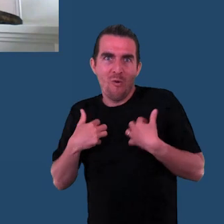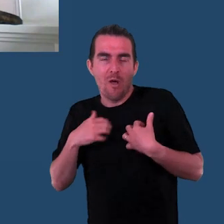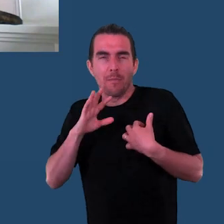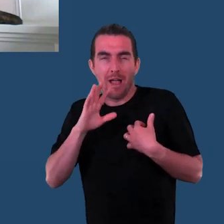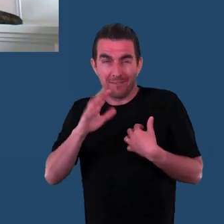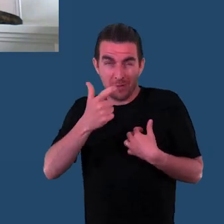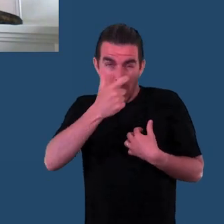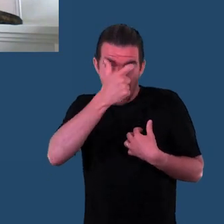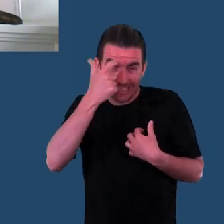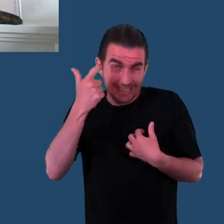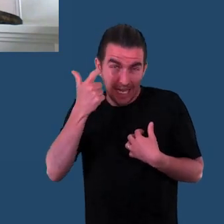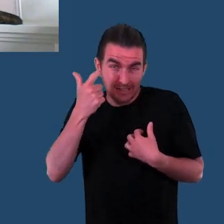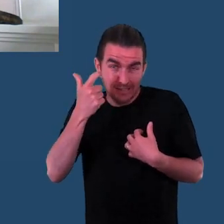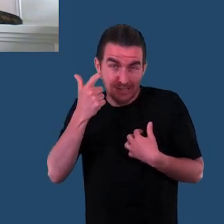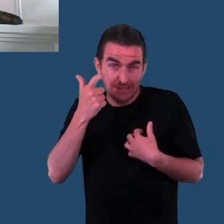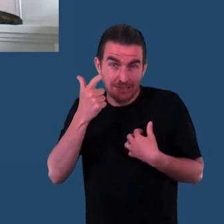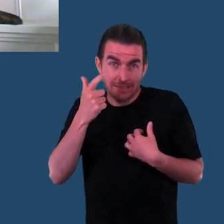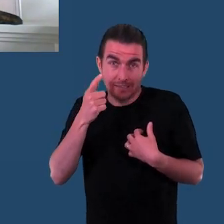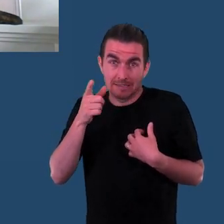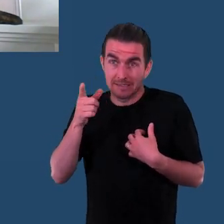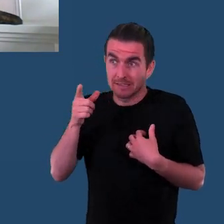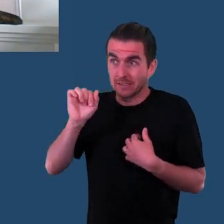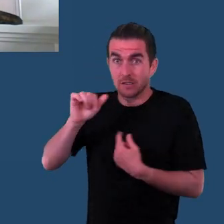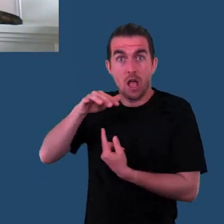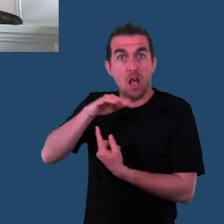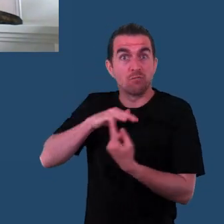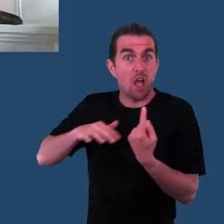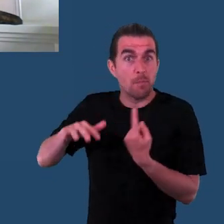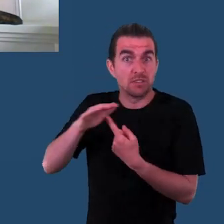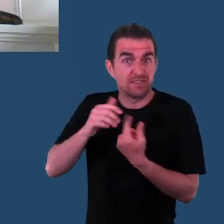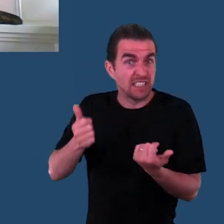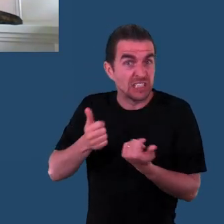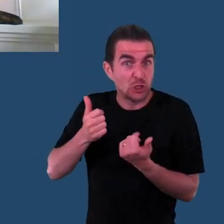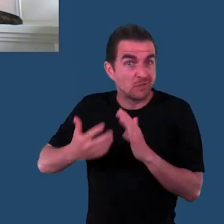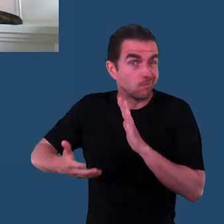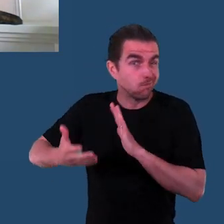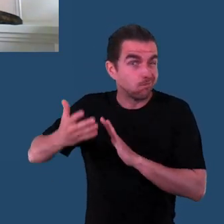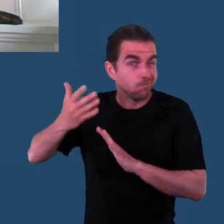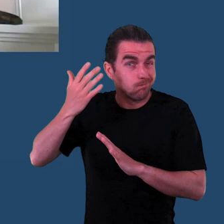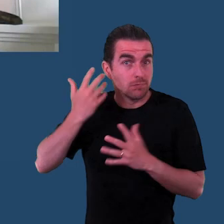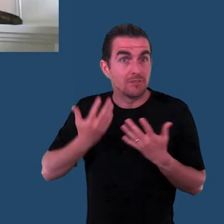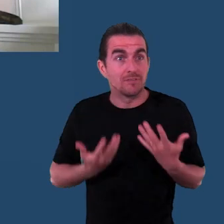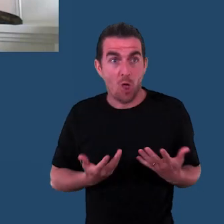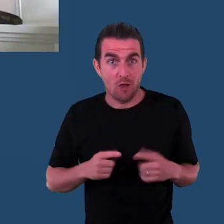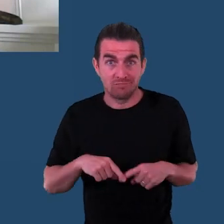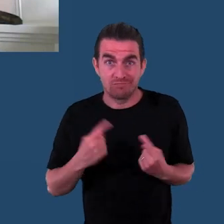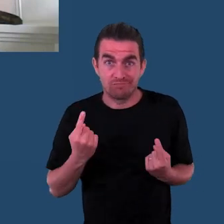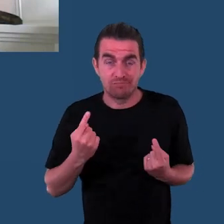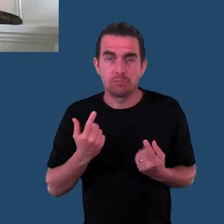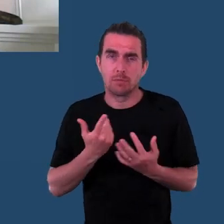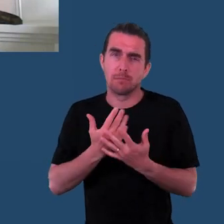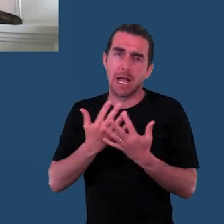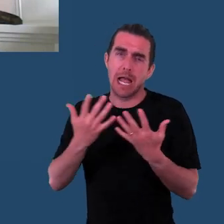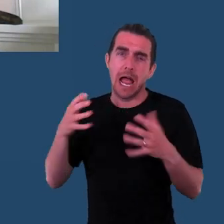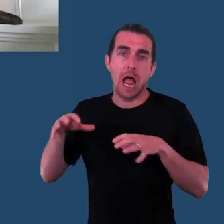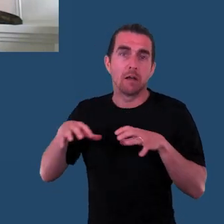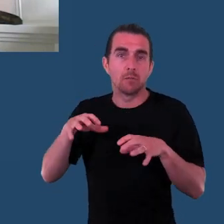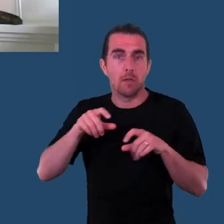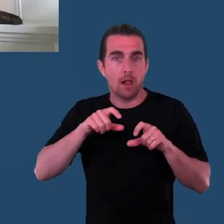But you've got to understand that their environments are no longer around anymore. You know, many of the animals that exist now